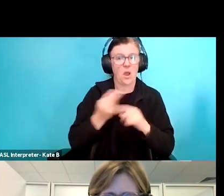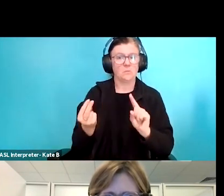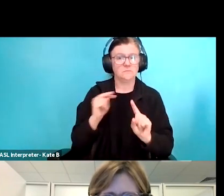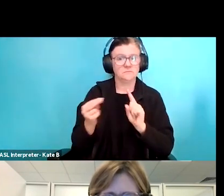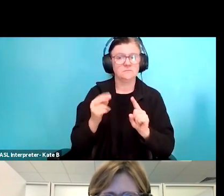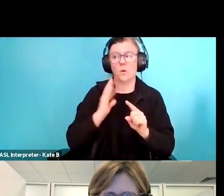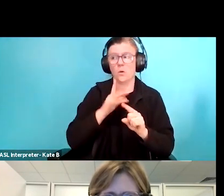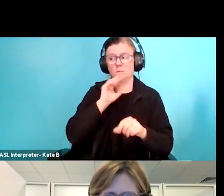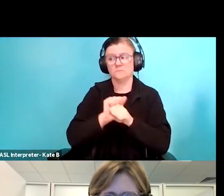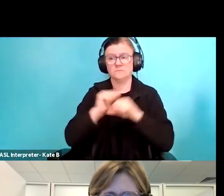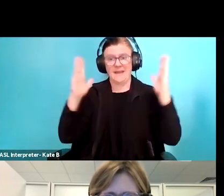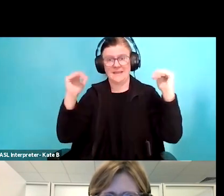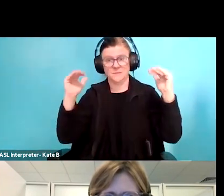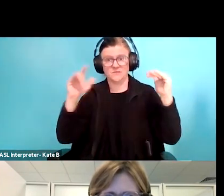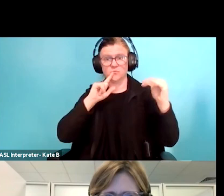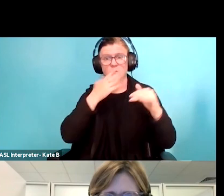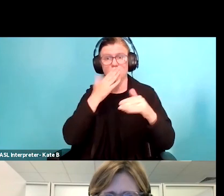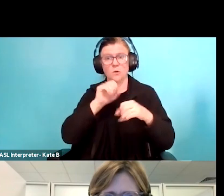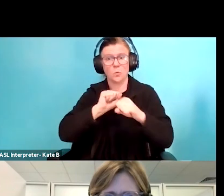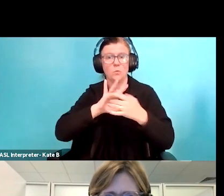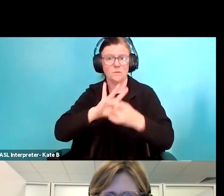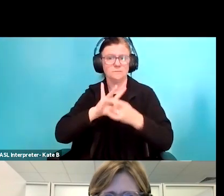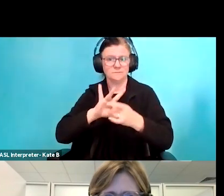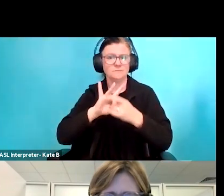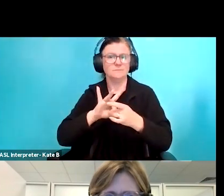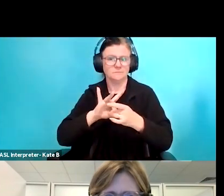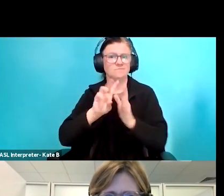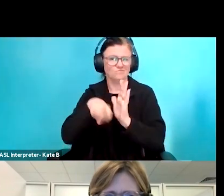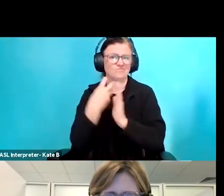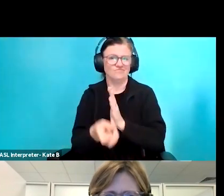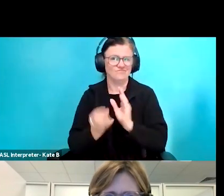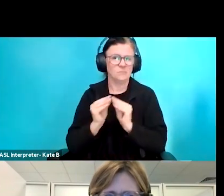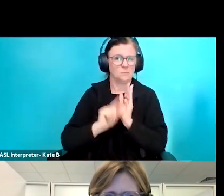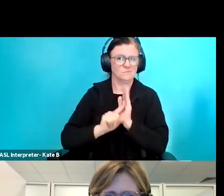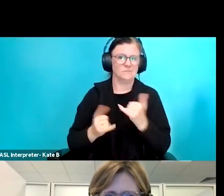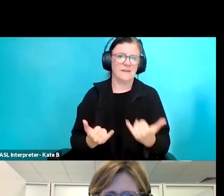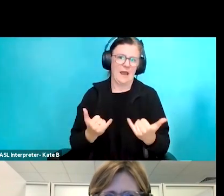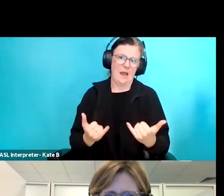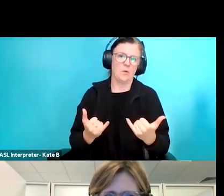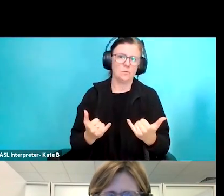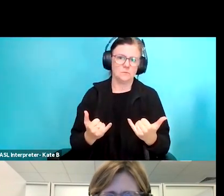of the quality of that relationship we’re delving into that now as part of our ongoing research.